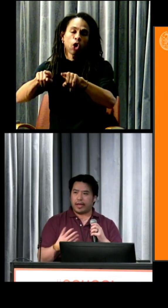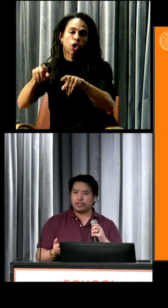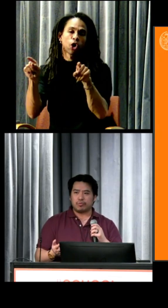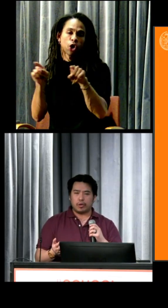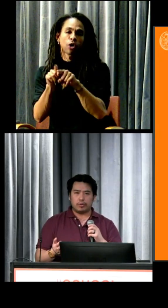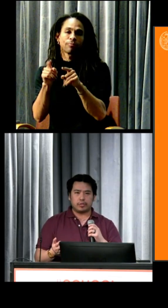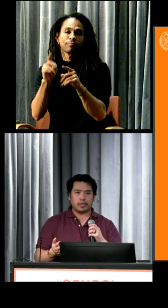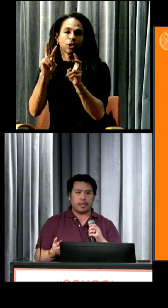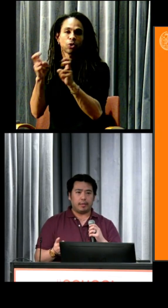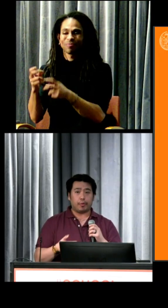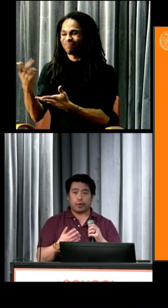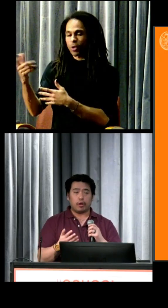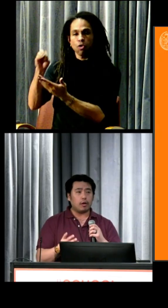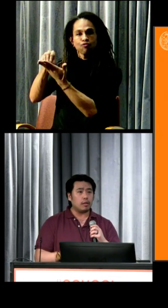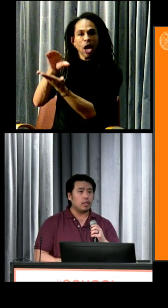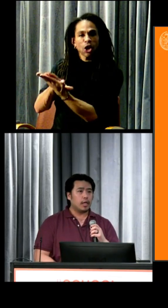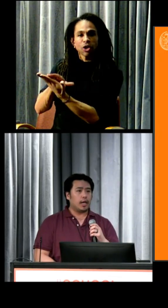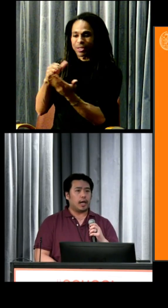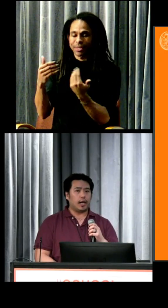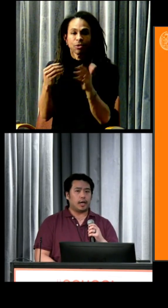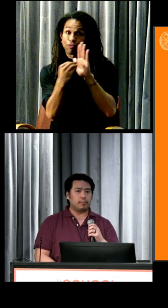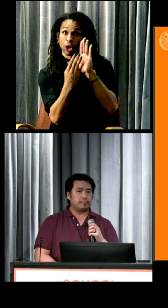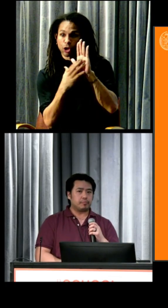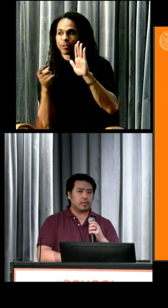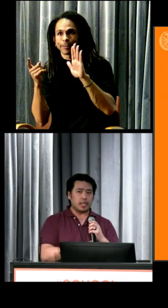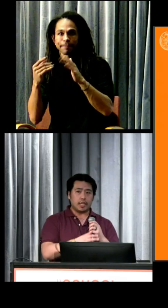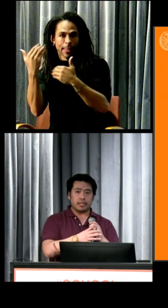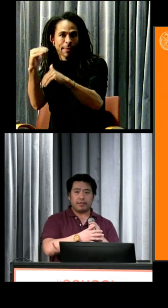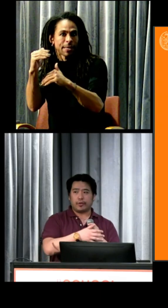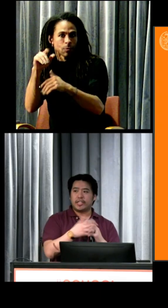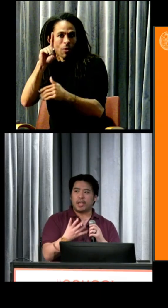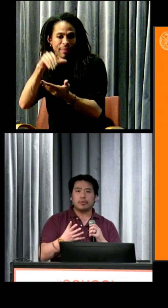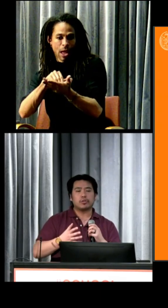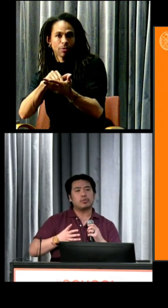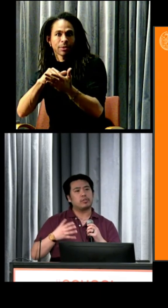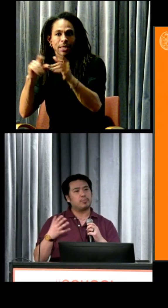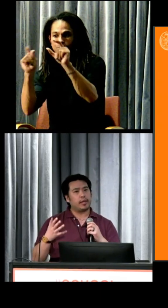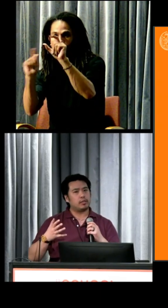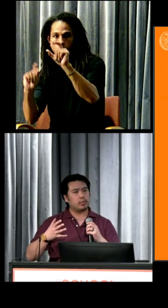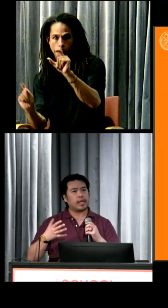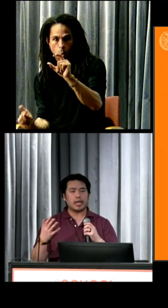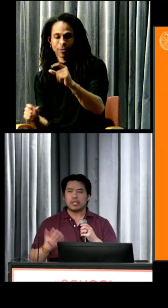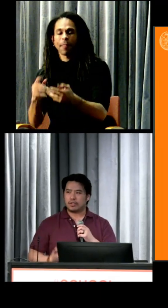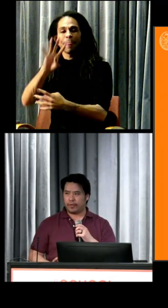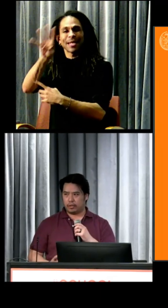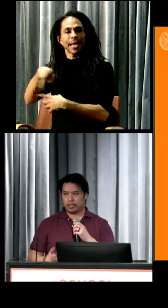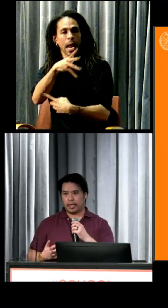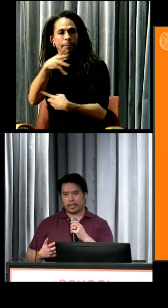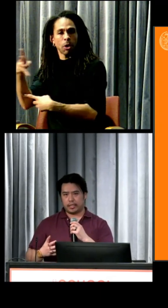We wanted the learning of this experience to be accessible for both people who read English,